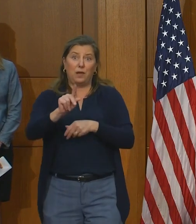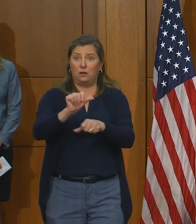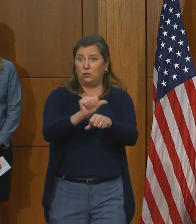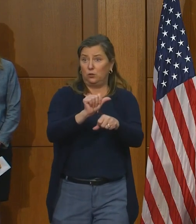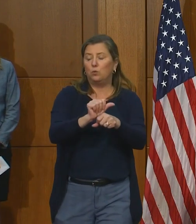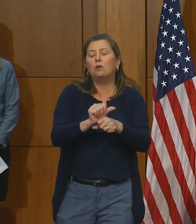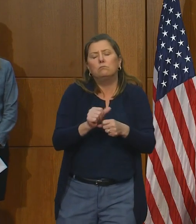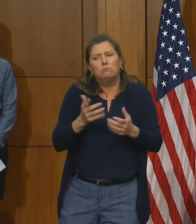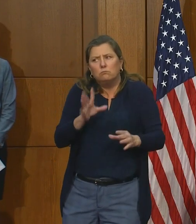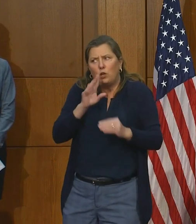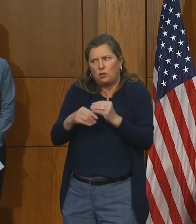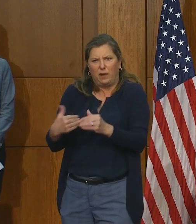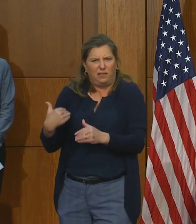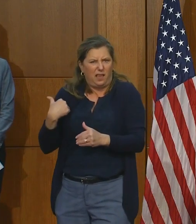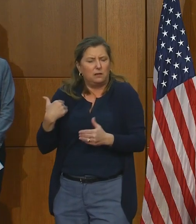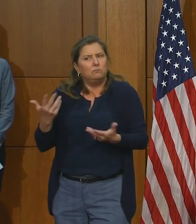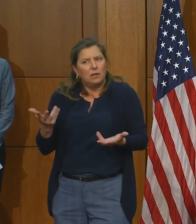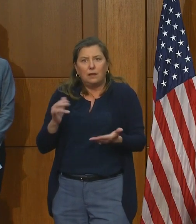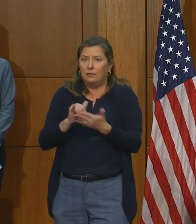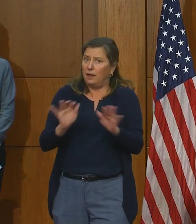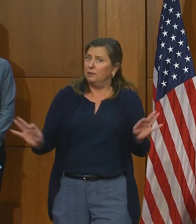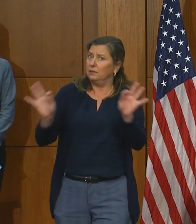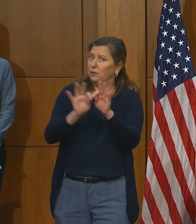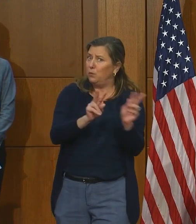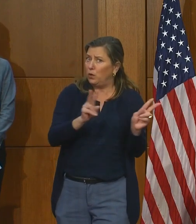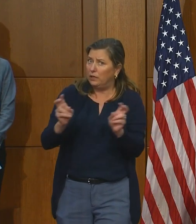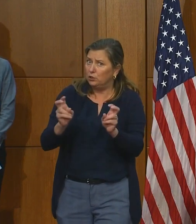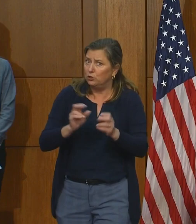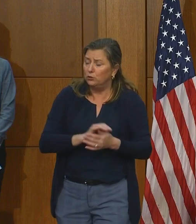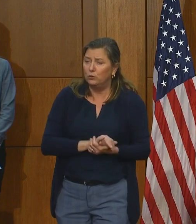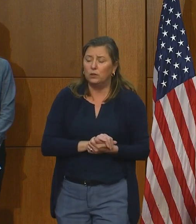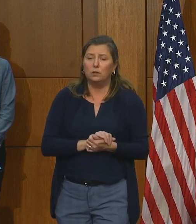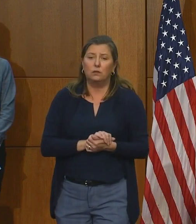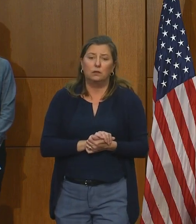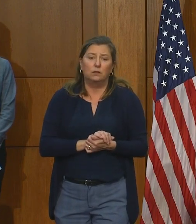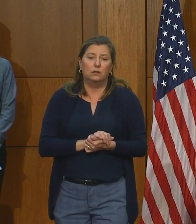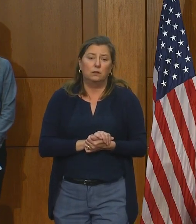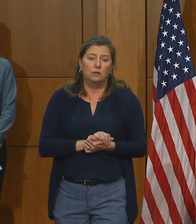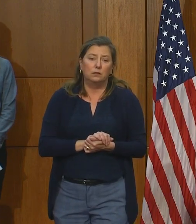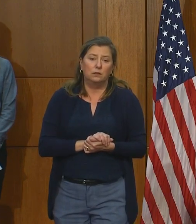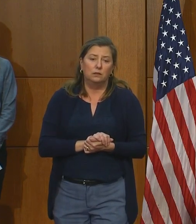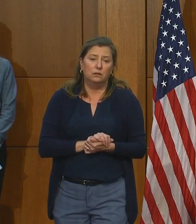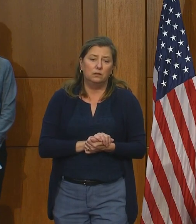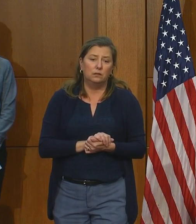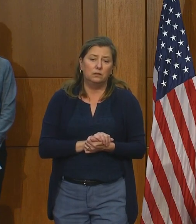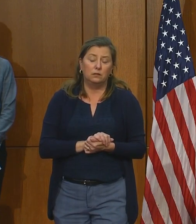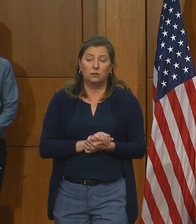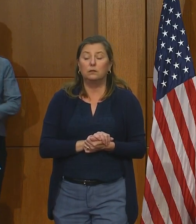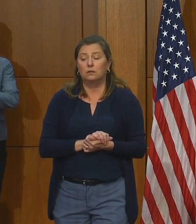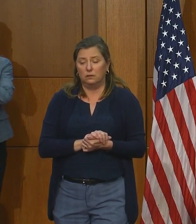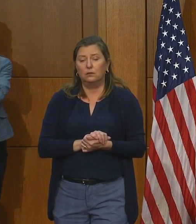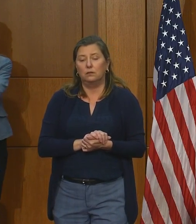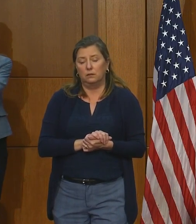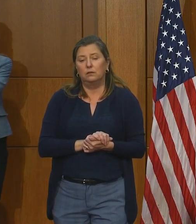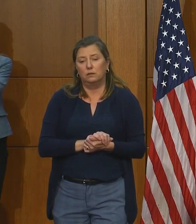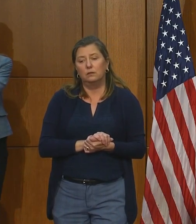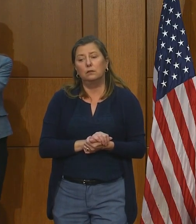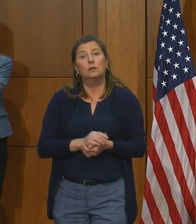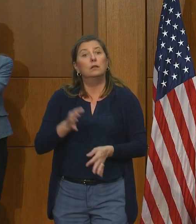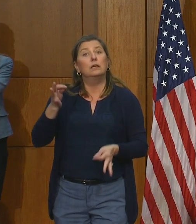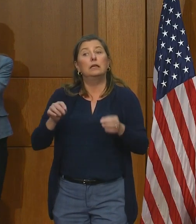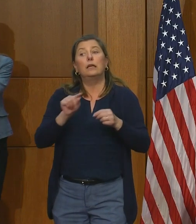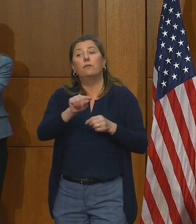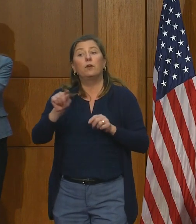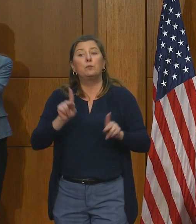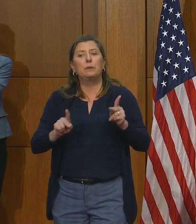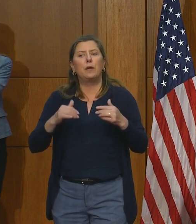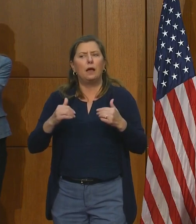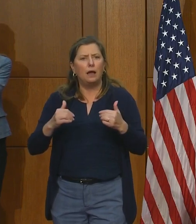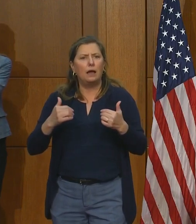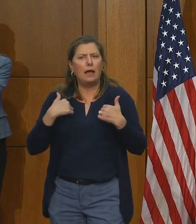THAT I FEEL COMFORTABLE BACK